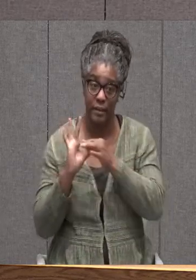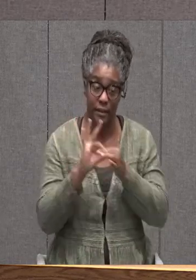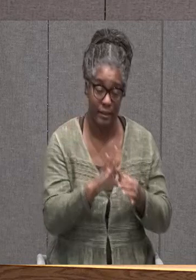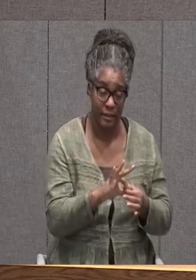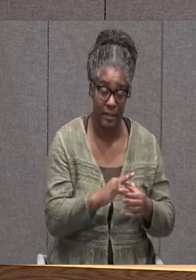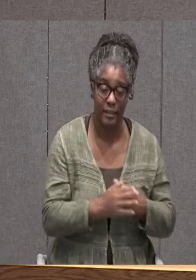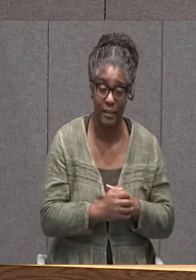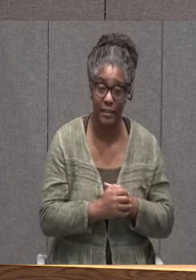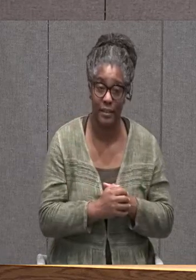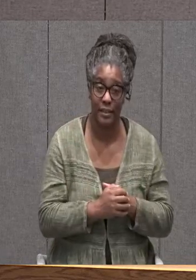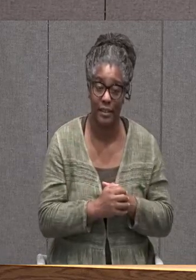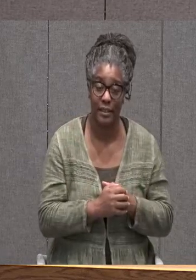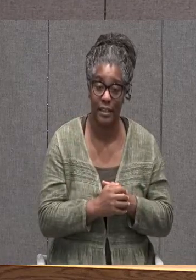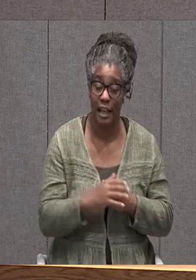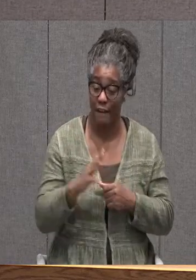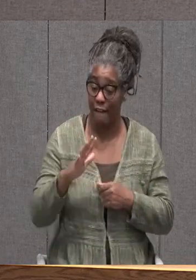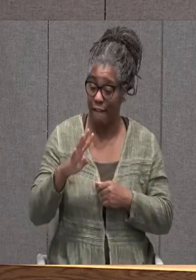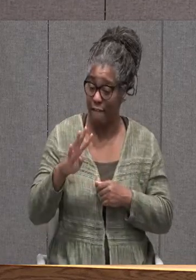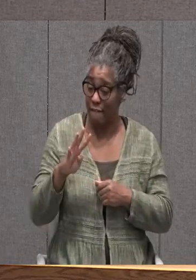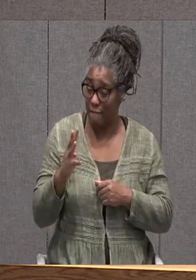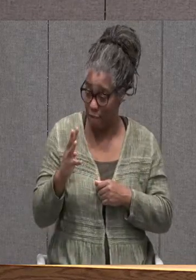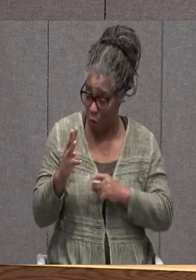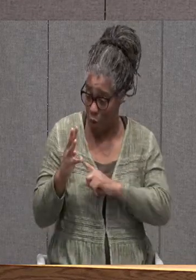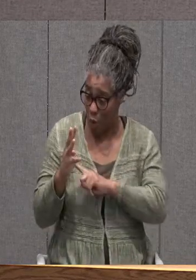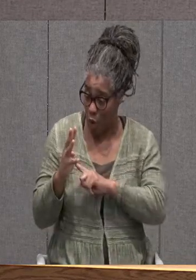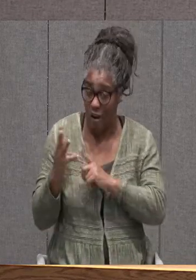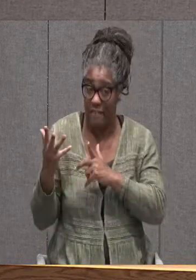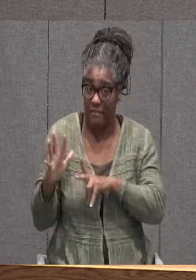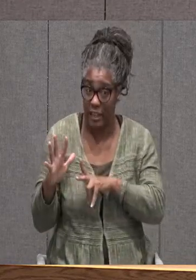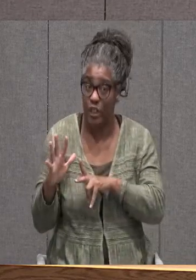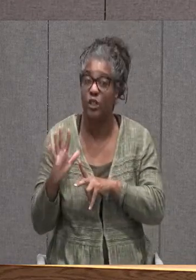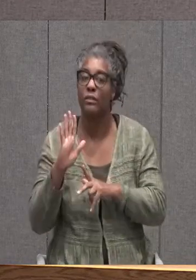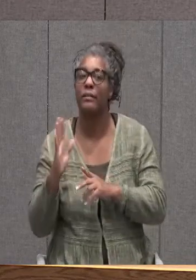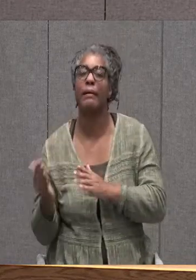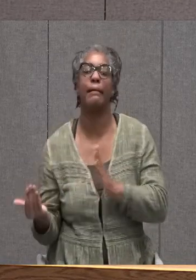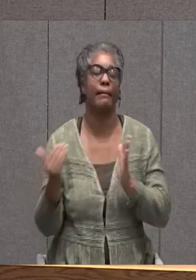we're gonna repeat what we just finished doing. Are you ready?